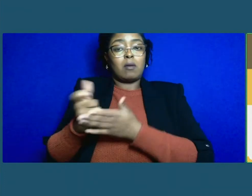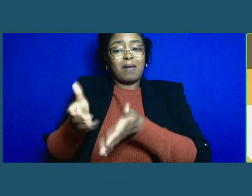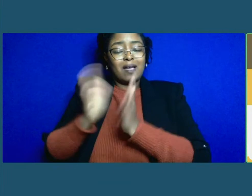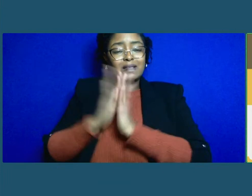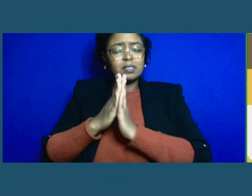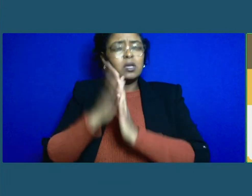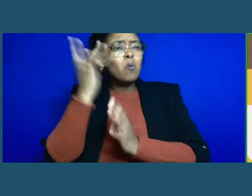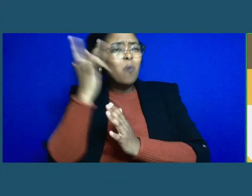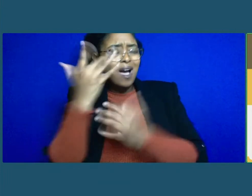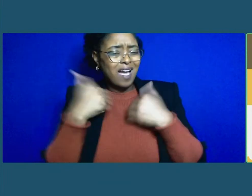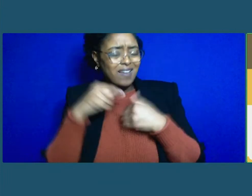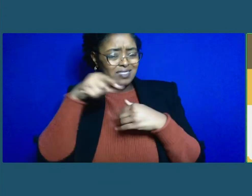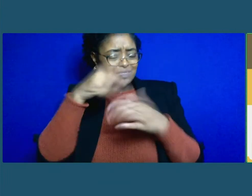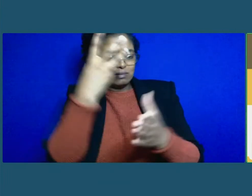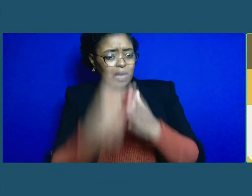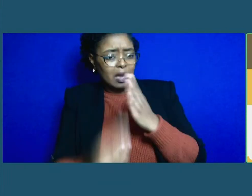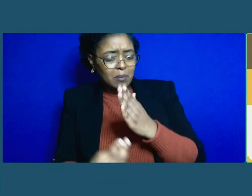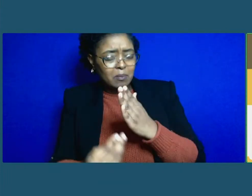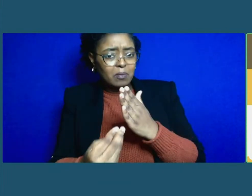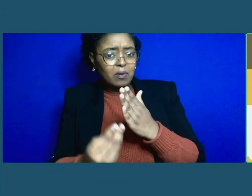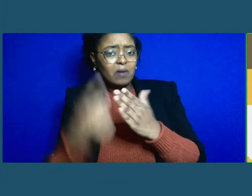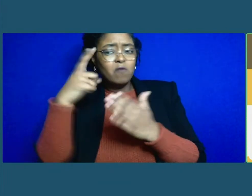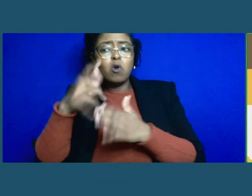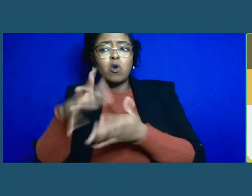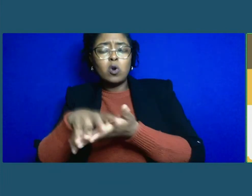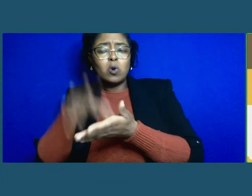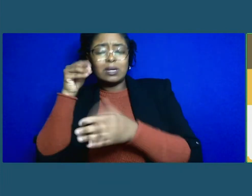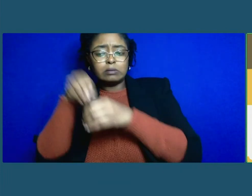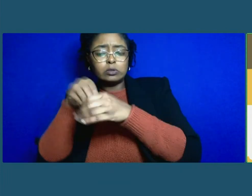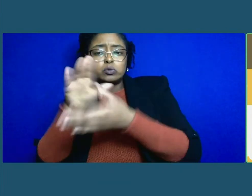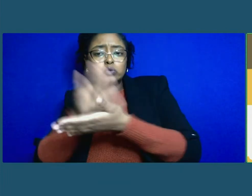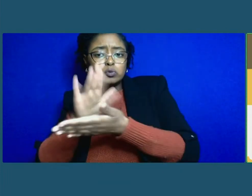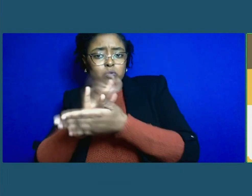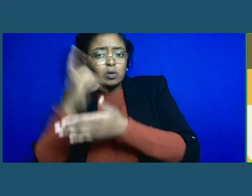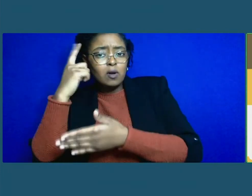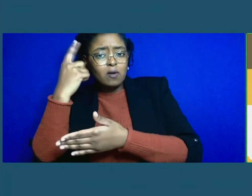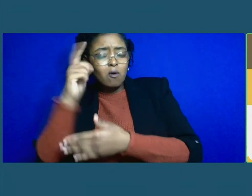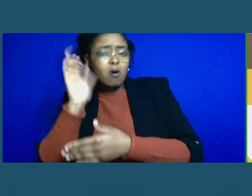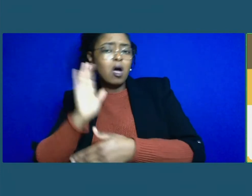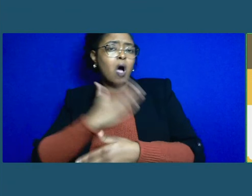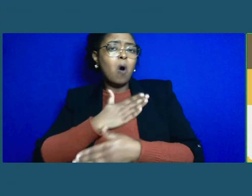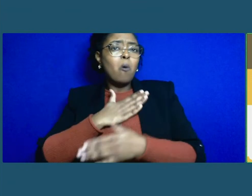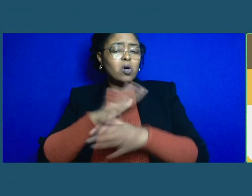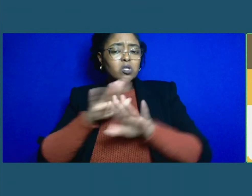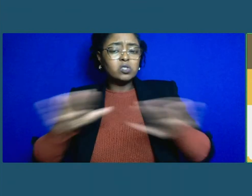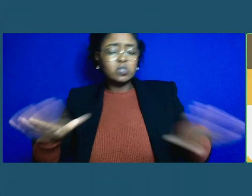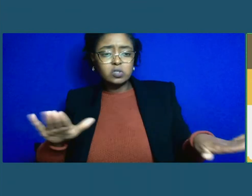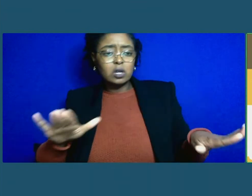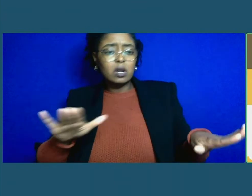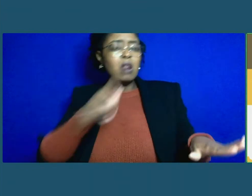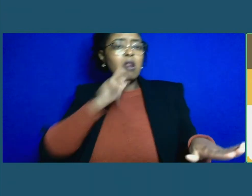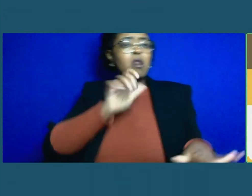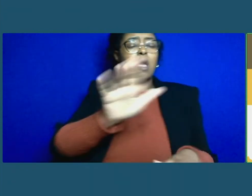brown. Lower income parents are asking, but particularly black and brown parents. Why does this